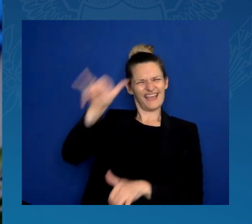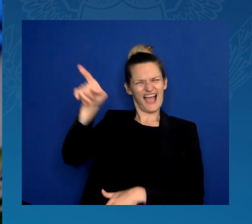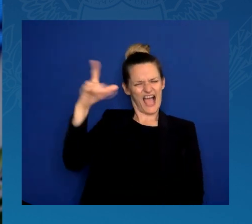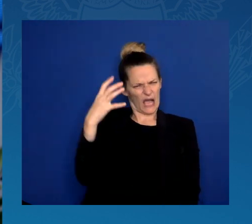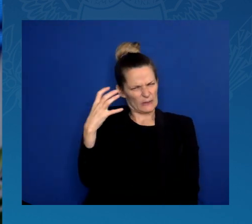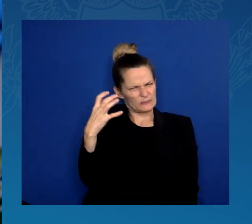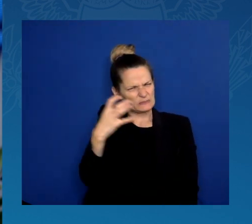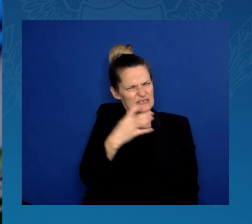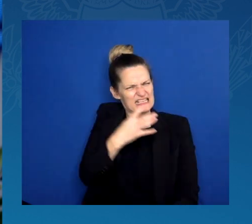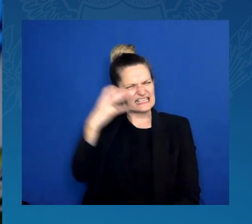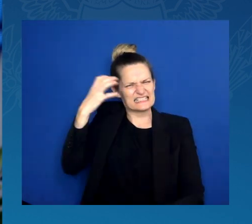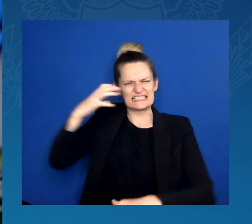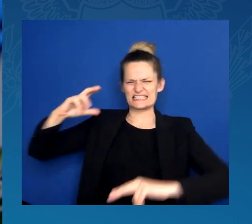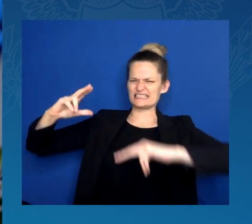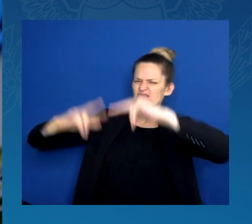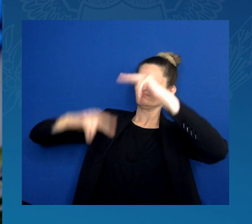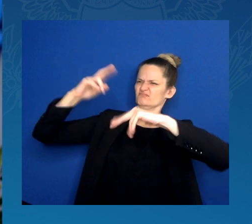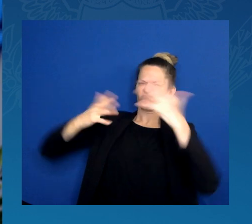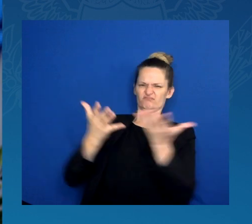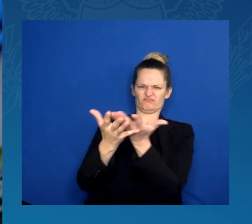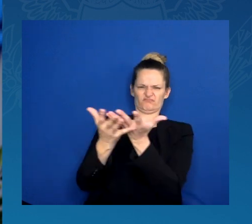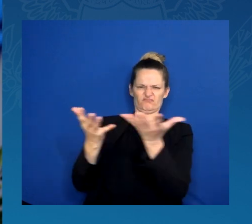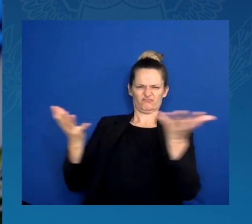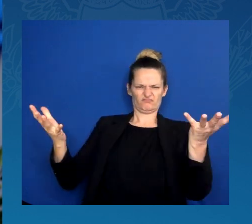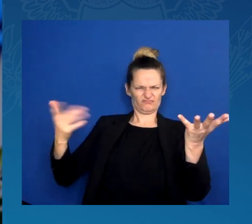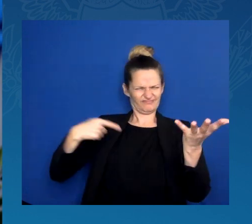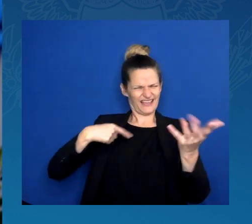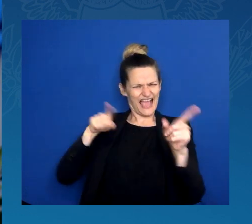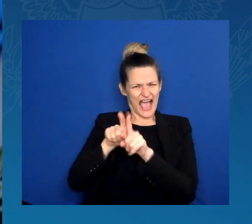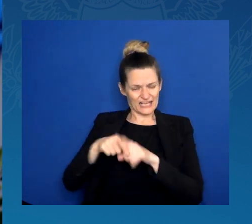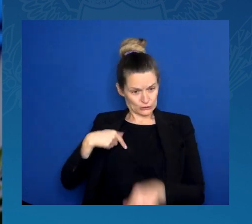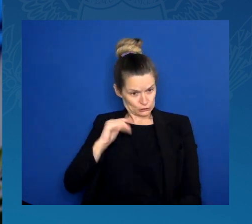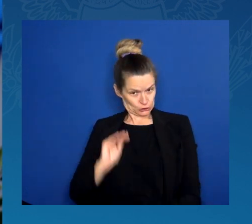"Well, if America could build that, we can build anything."